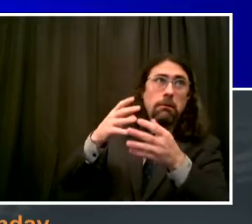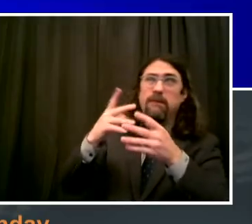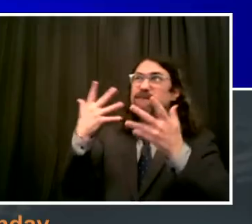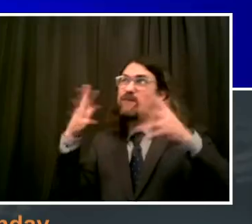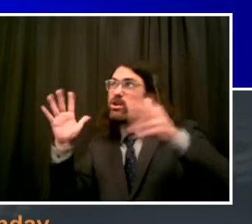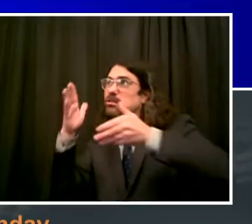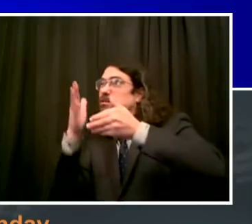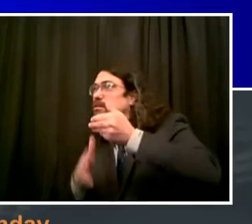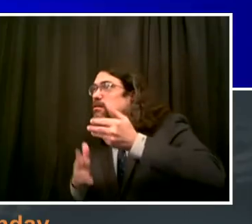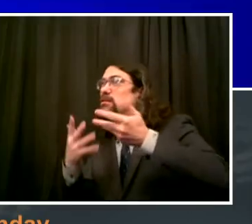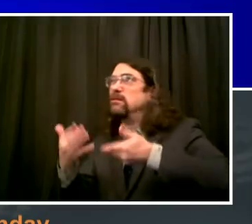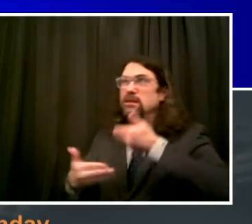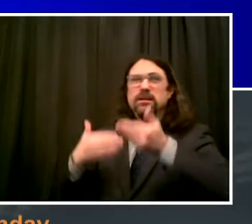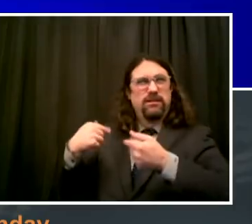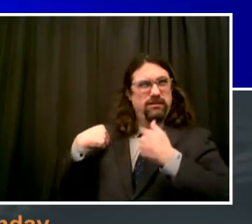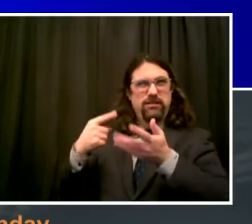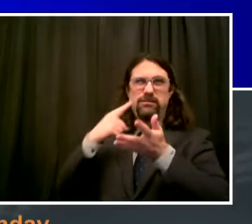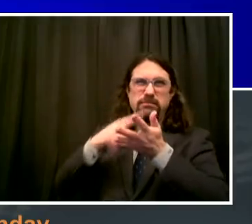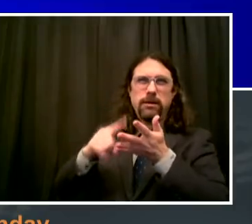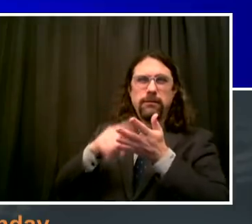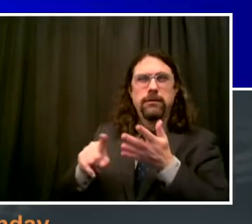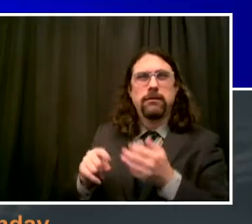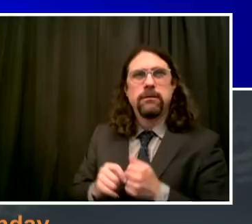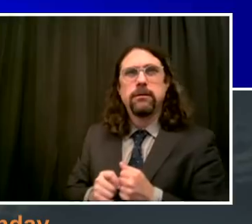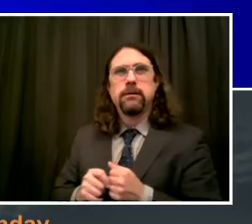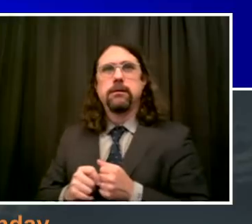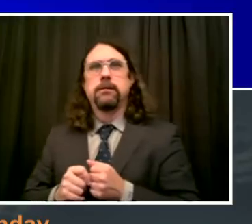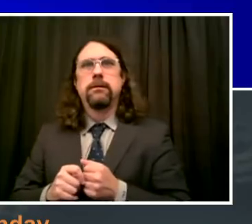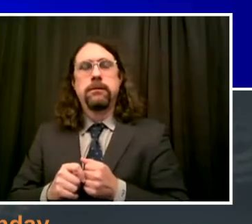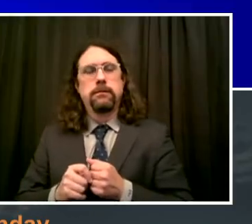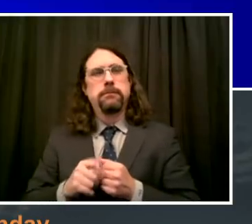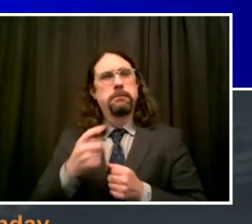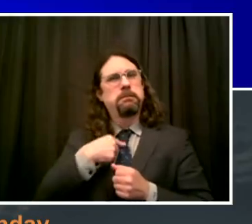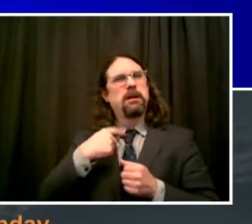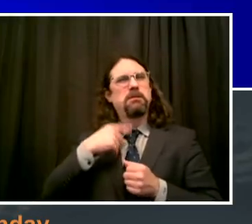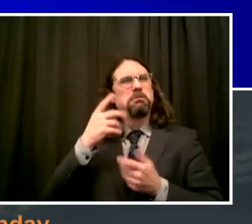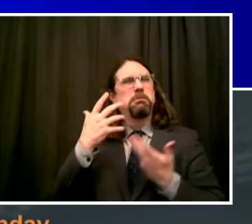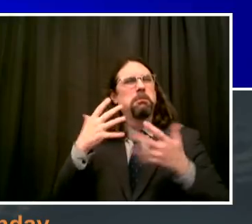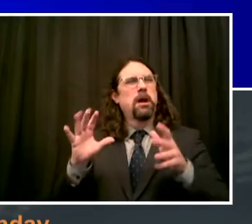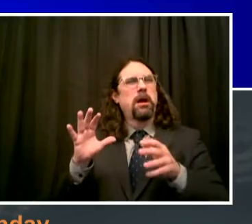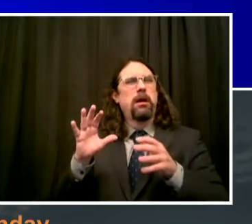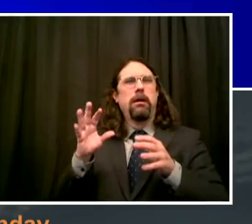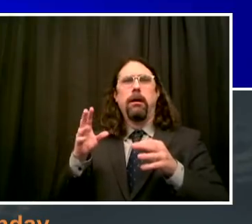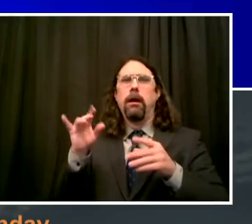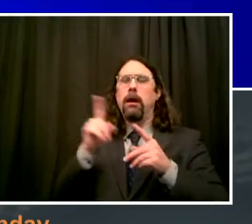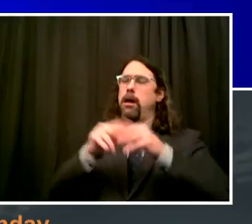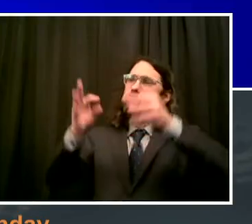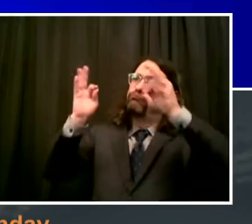CSIONDERATION TO PEOPLE, WE ALSO HAVE TO KEEP AN EYE ON CLEANLINESS. VERY IMPORTAN